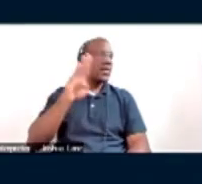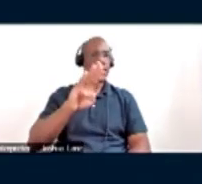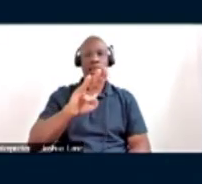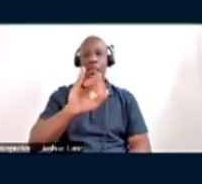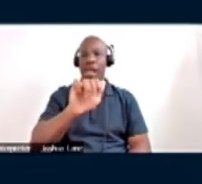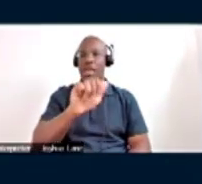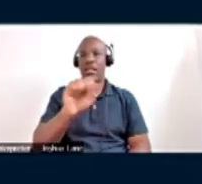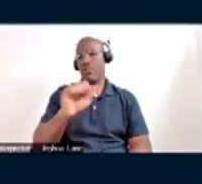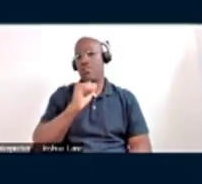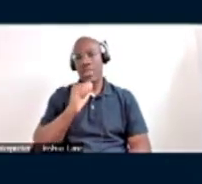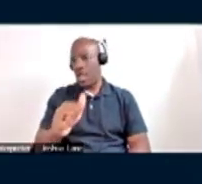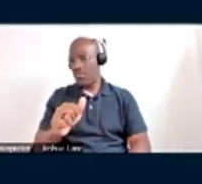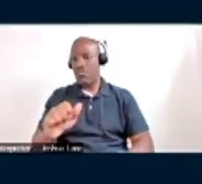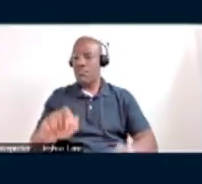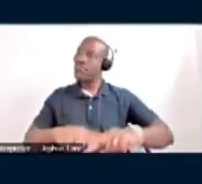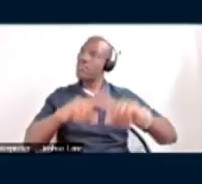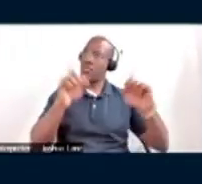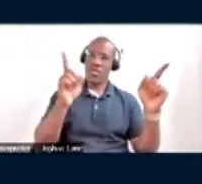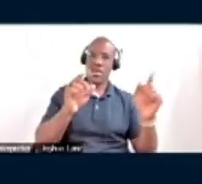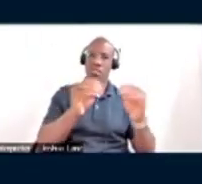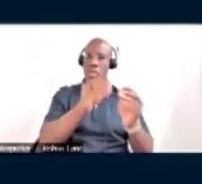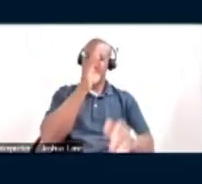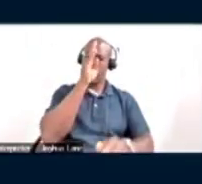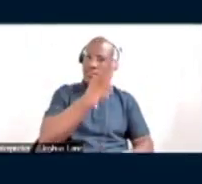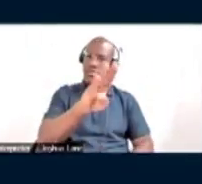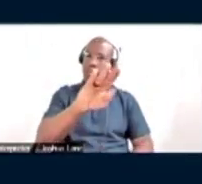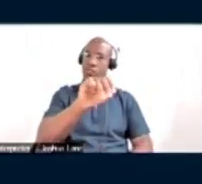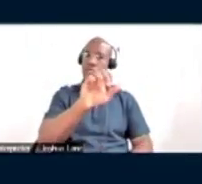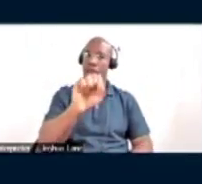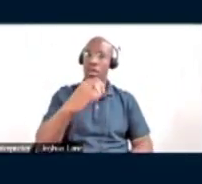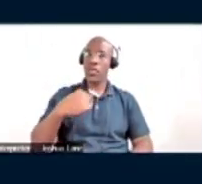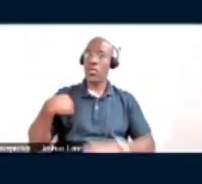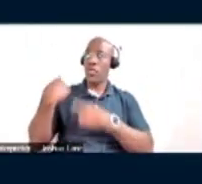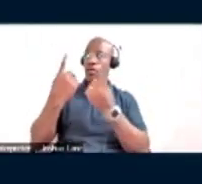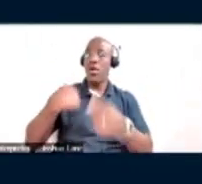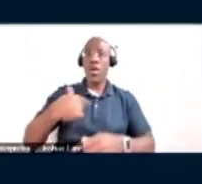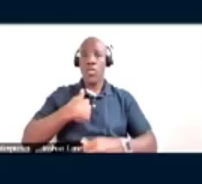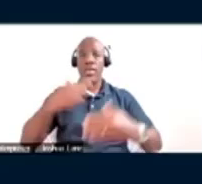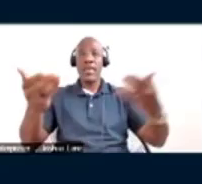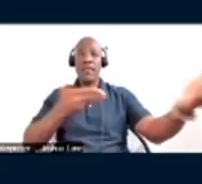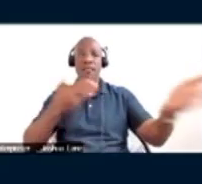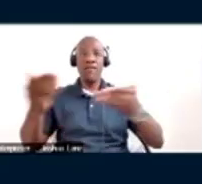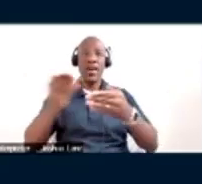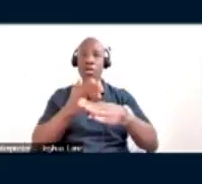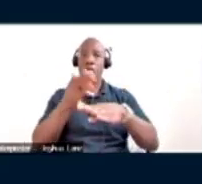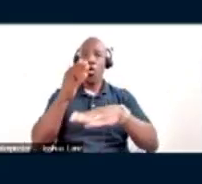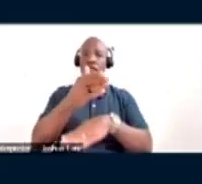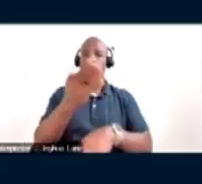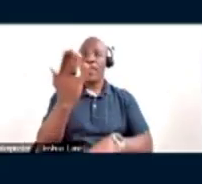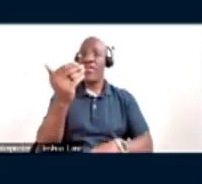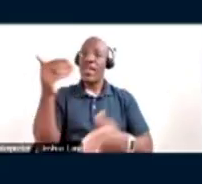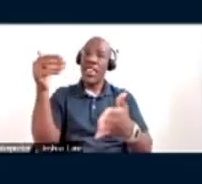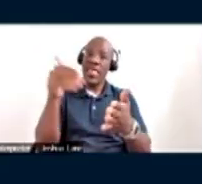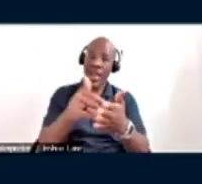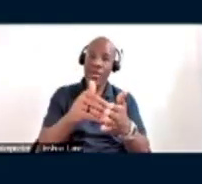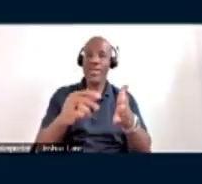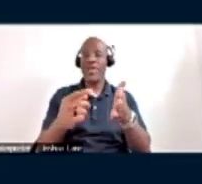So far, we've invited over 15,000 reviewers to take this training shortly in advance of their review meetings.